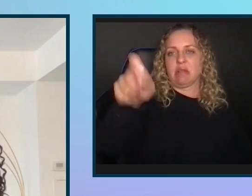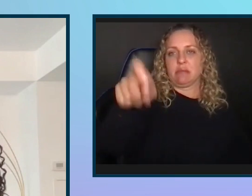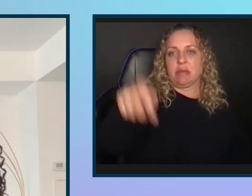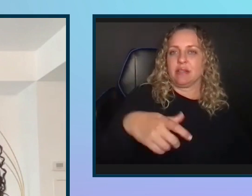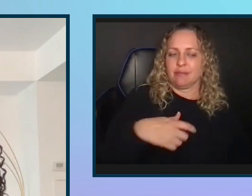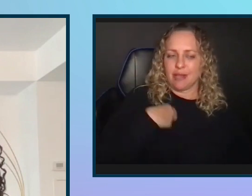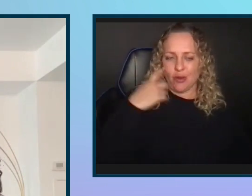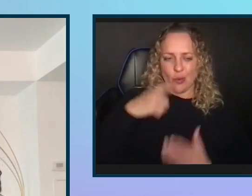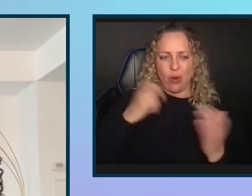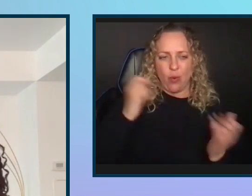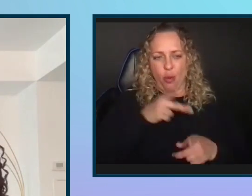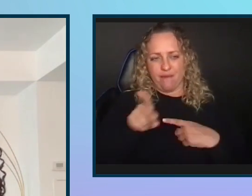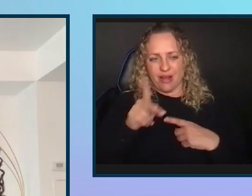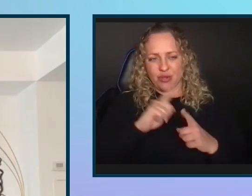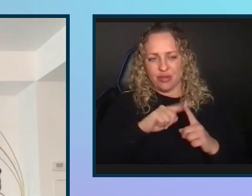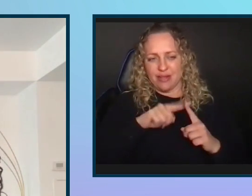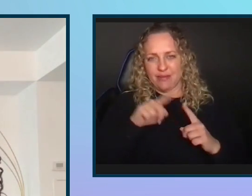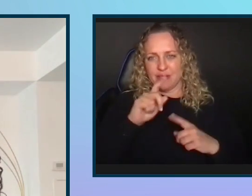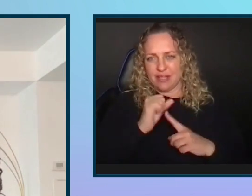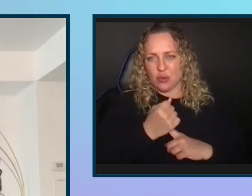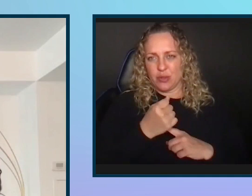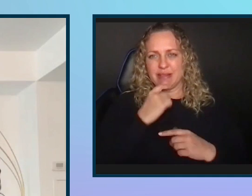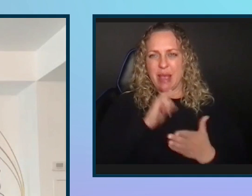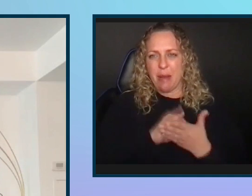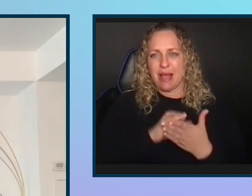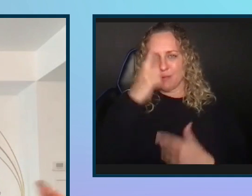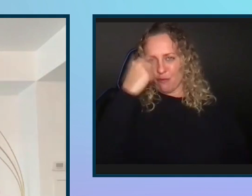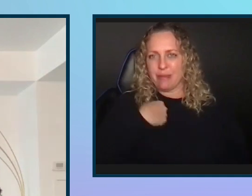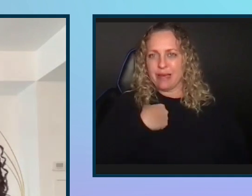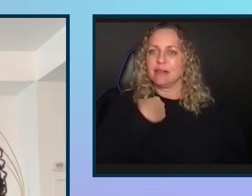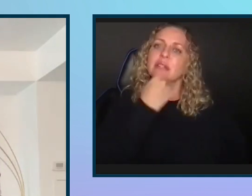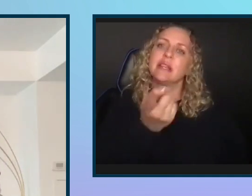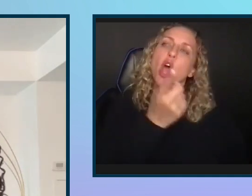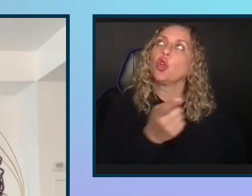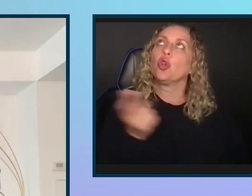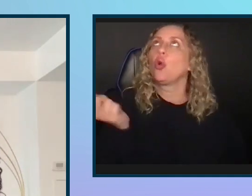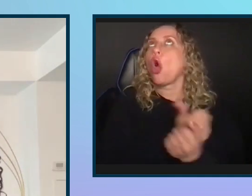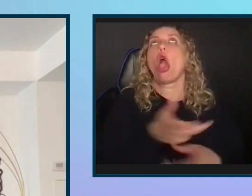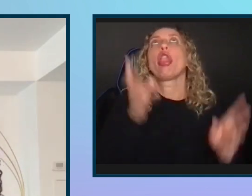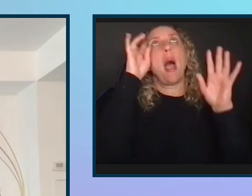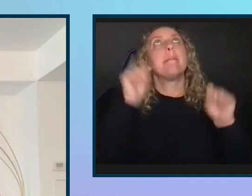who encounter different situations, like it really is impossible for me to sit here and think of all the possible, like situations that occur,